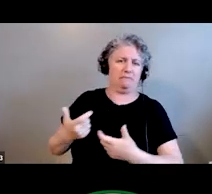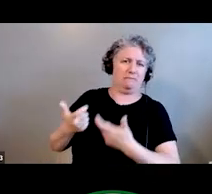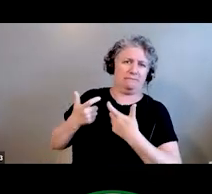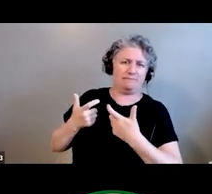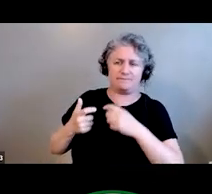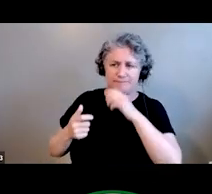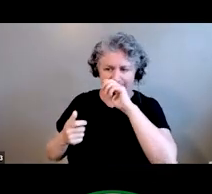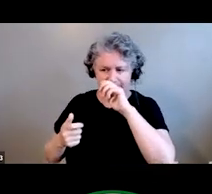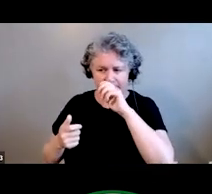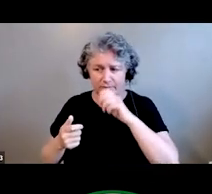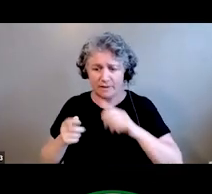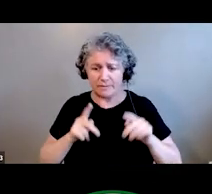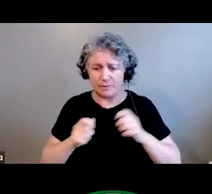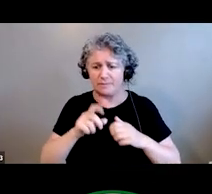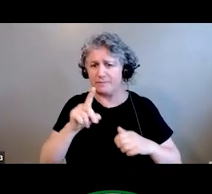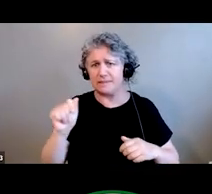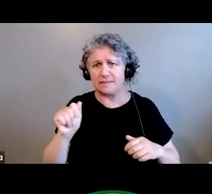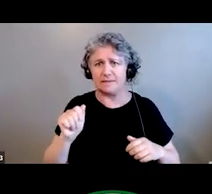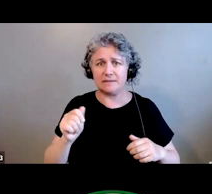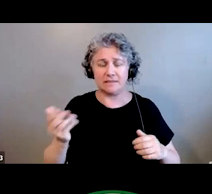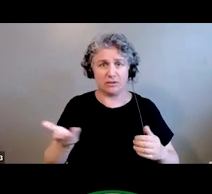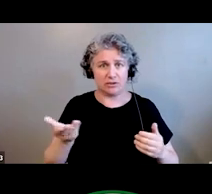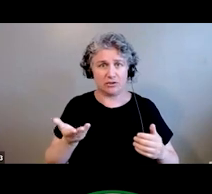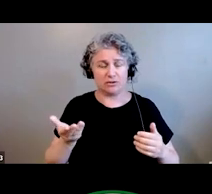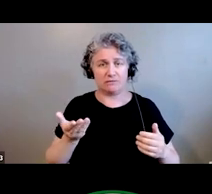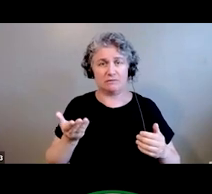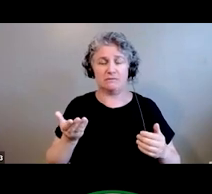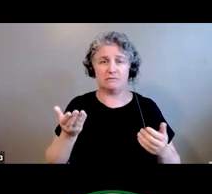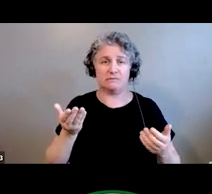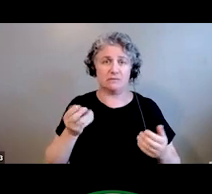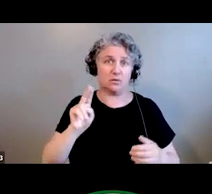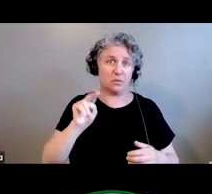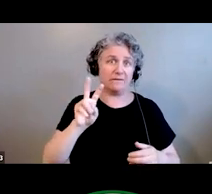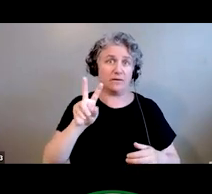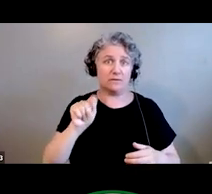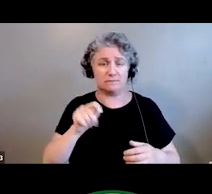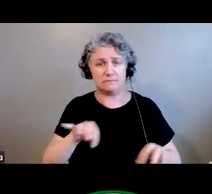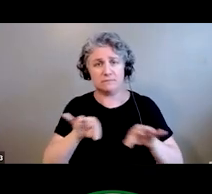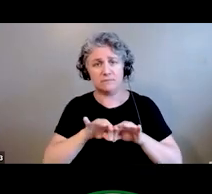More importantly, that the perch individuals who works there are aware about whom is inter